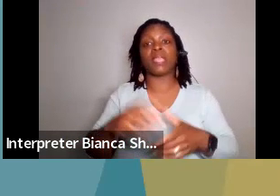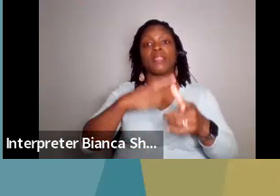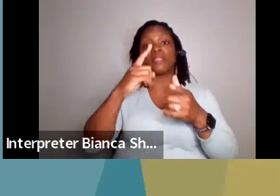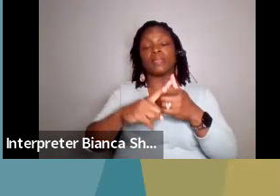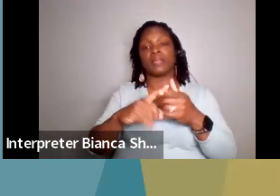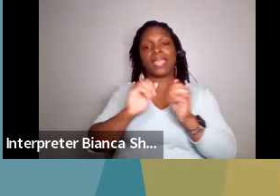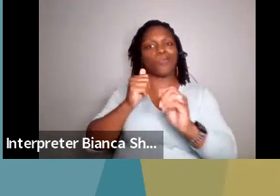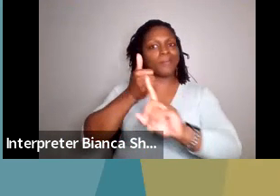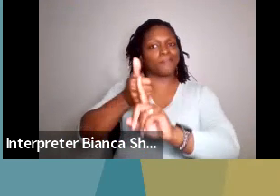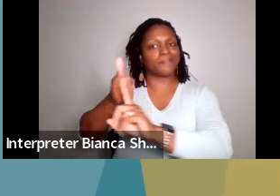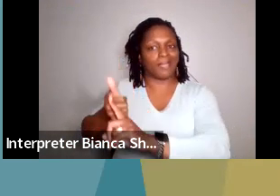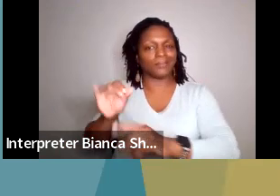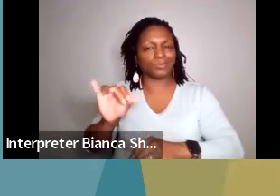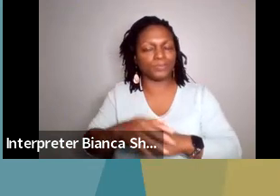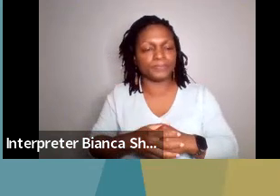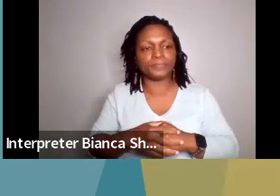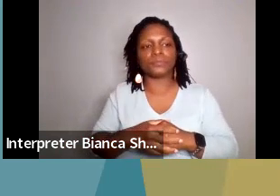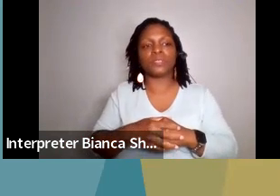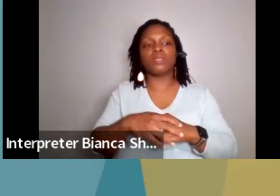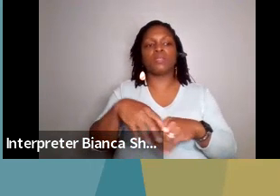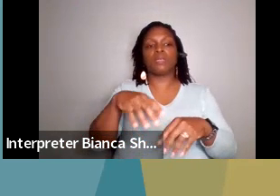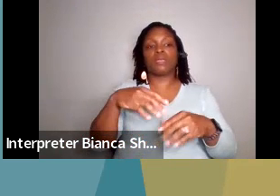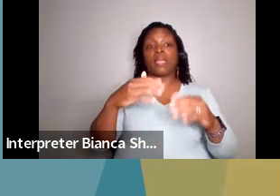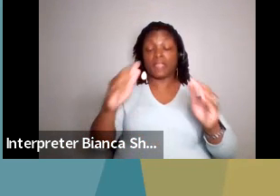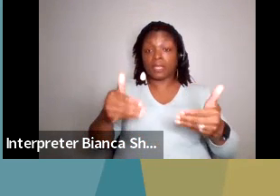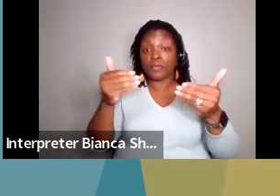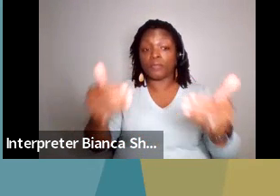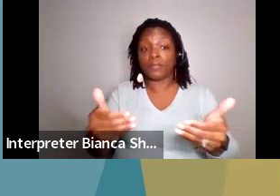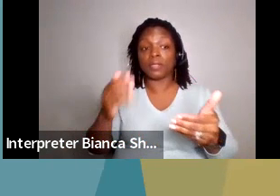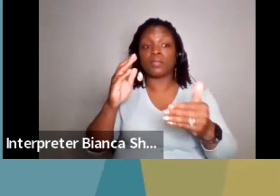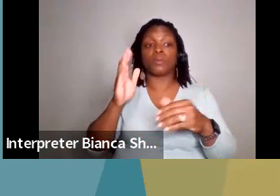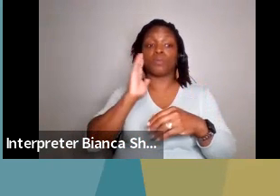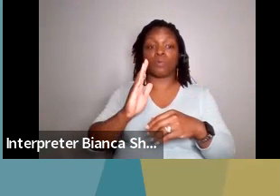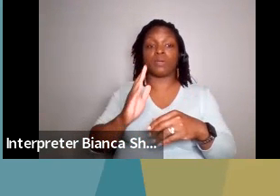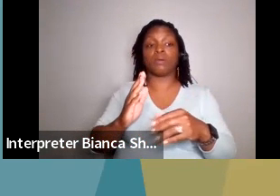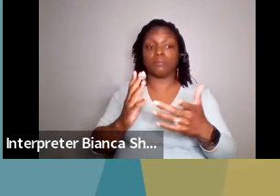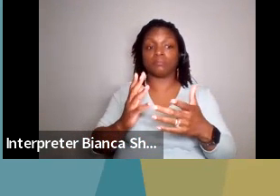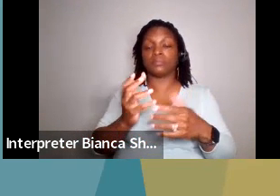And then, lastly, it will come in a very comprehensive report, with recommendations for multi-year implementation plan.